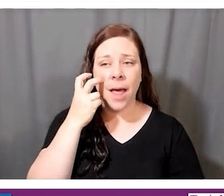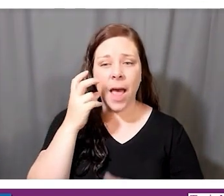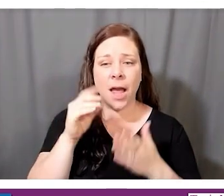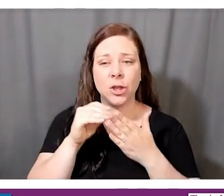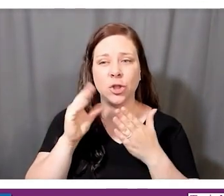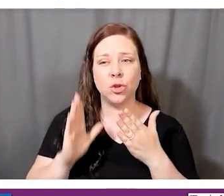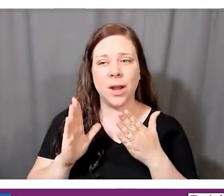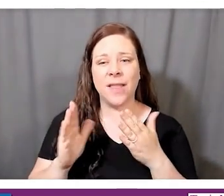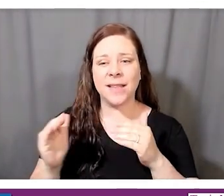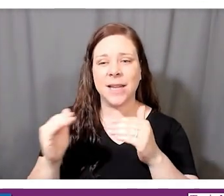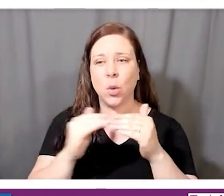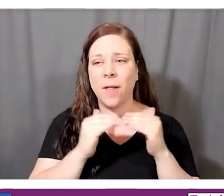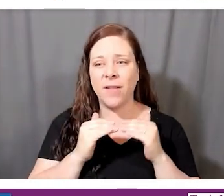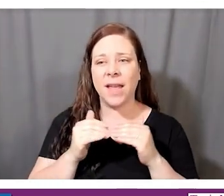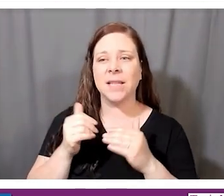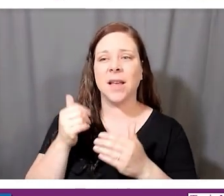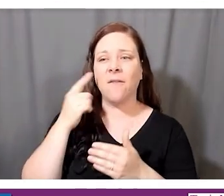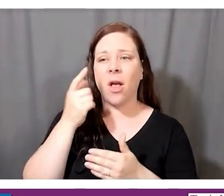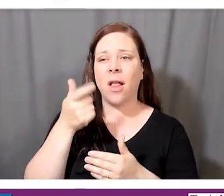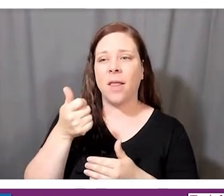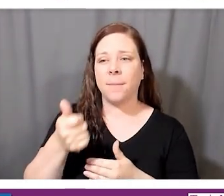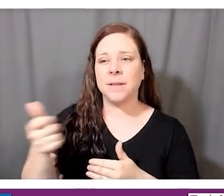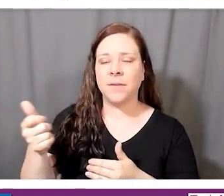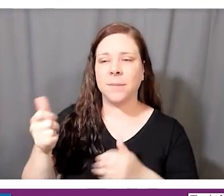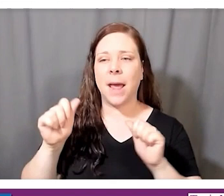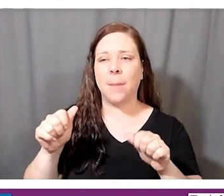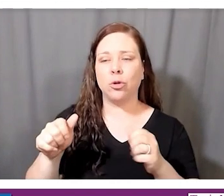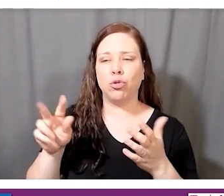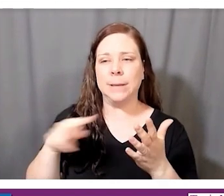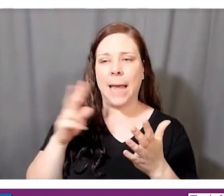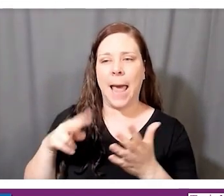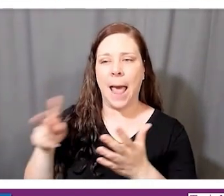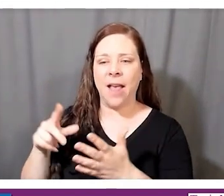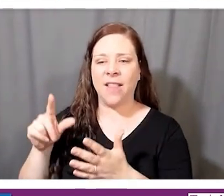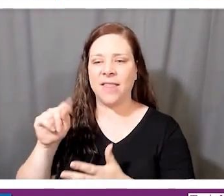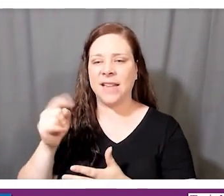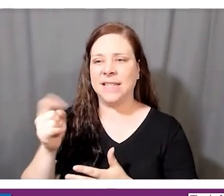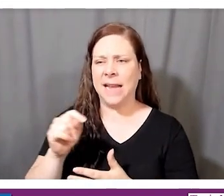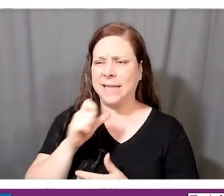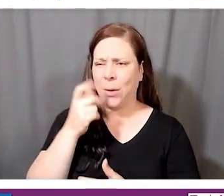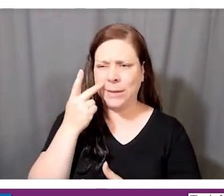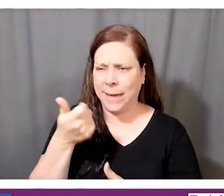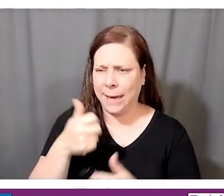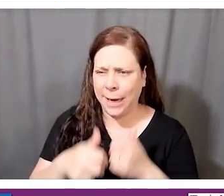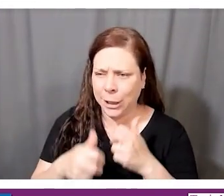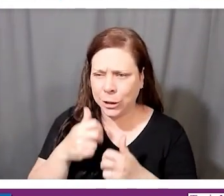I mean, I don't see any issue with providing that ability to search a PDF.